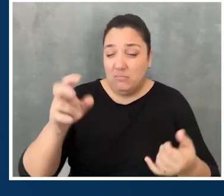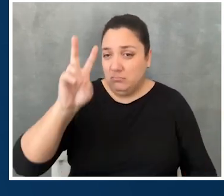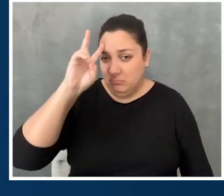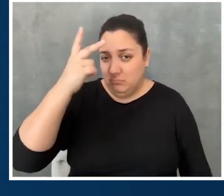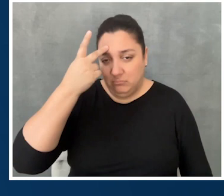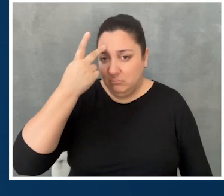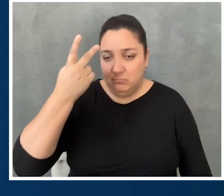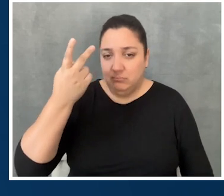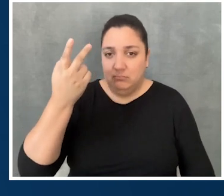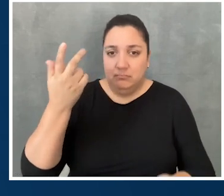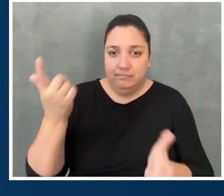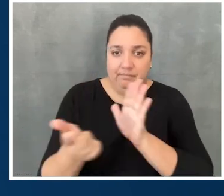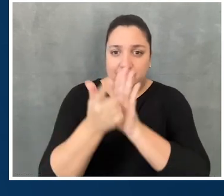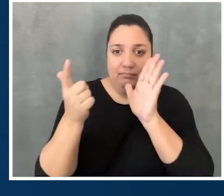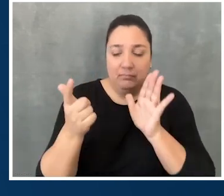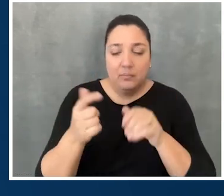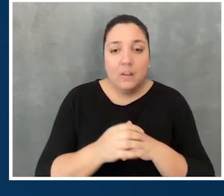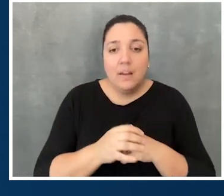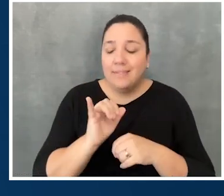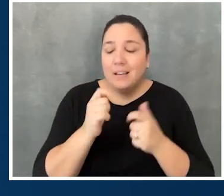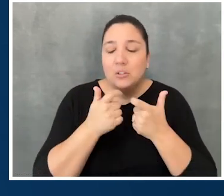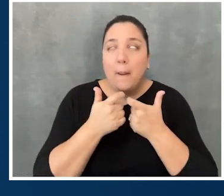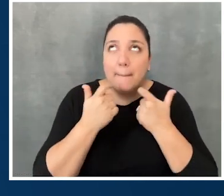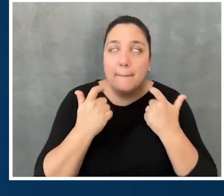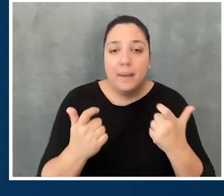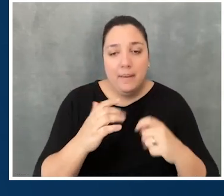for many people with disabilities.